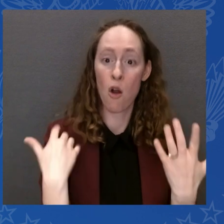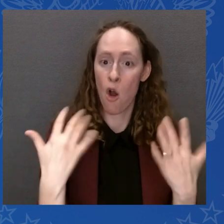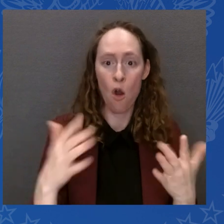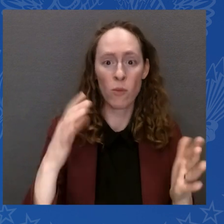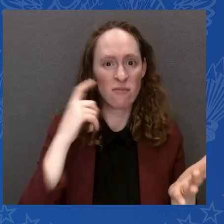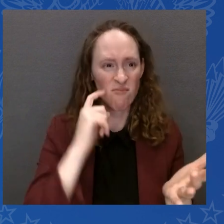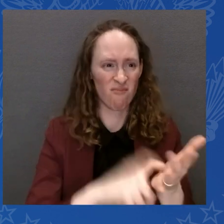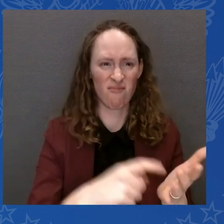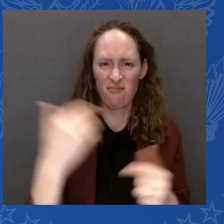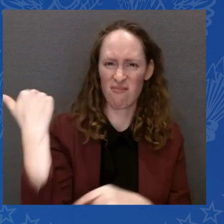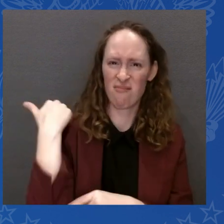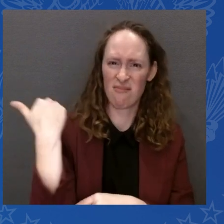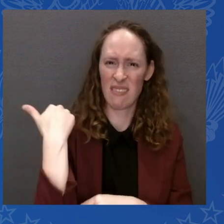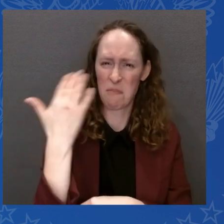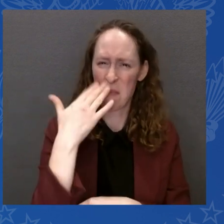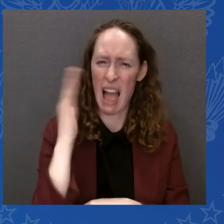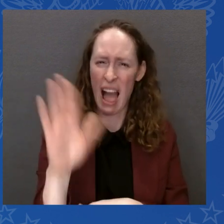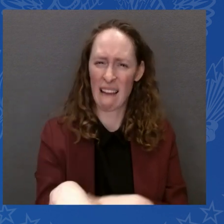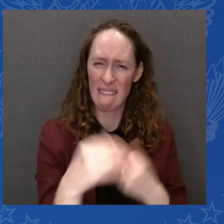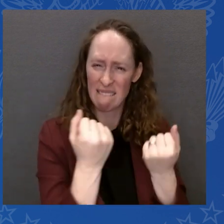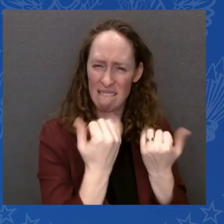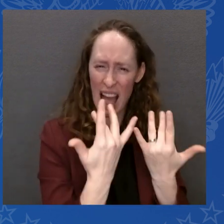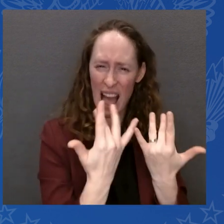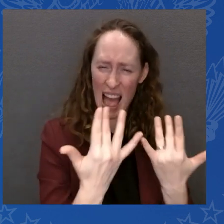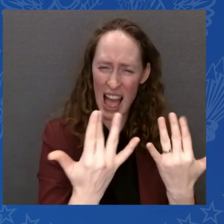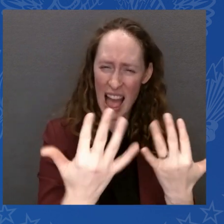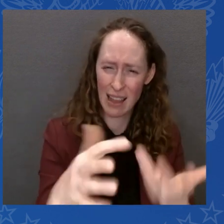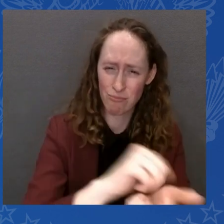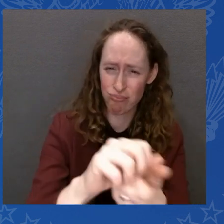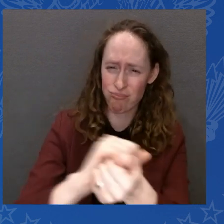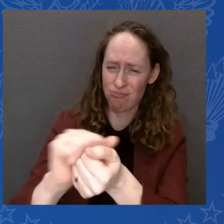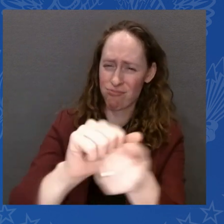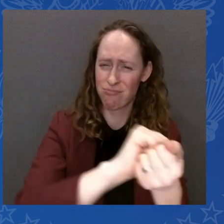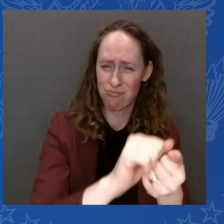Extreme weather caused by climate change means stronger and more frequent storms,